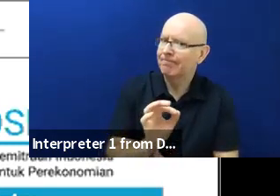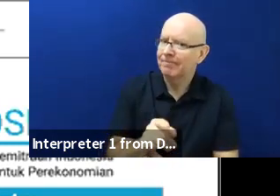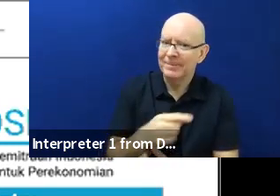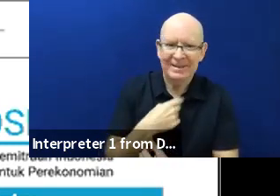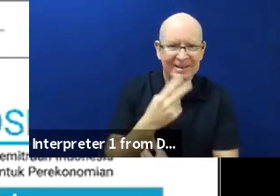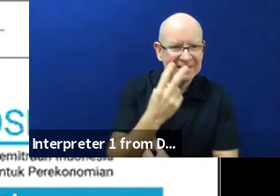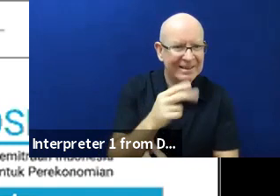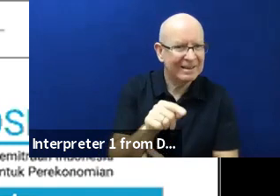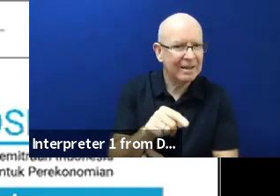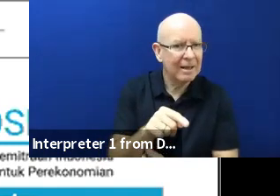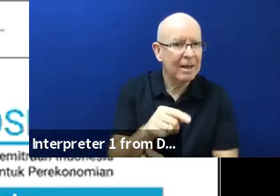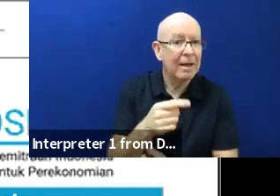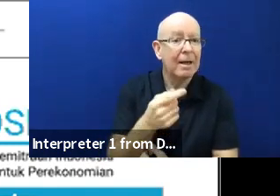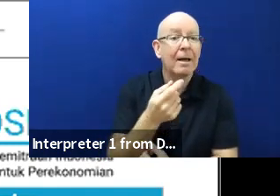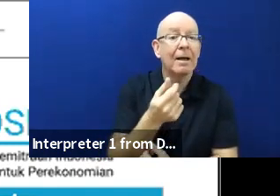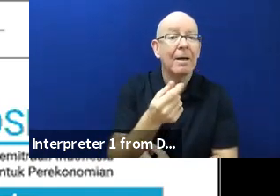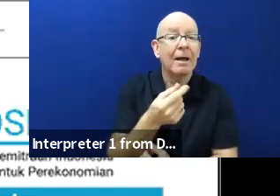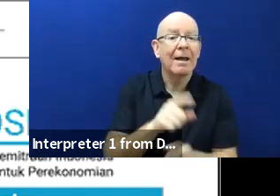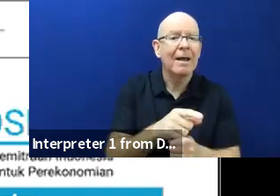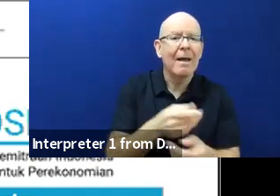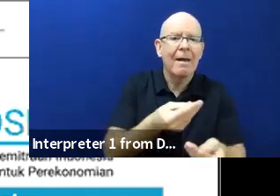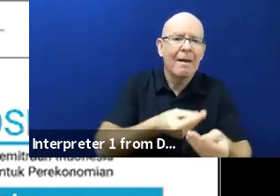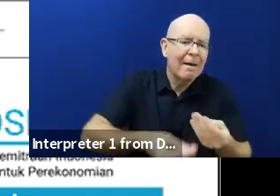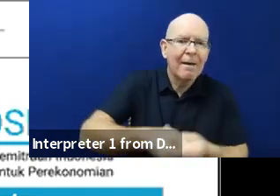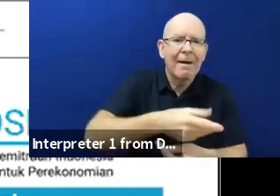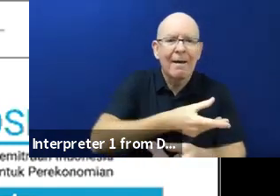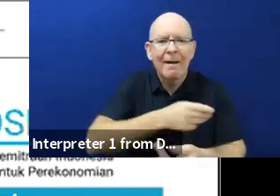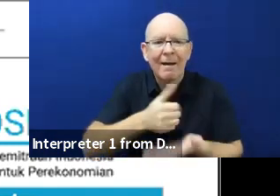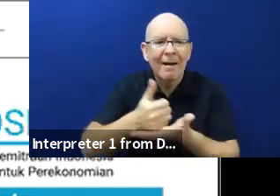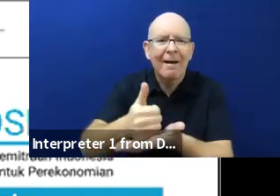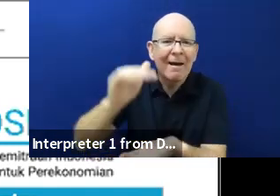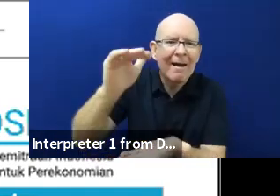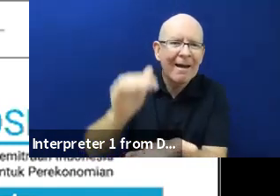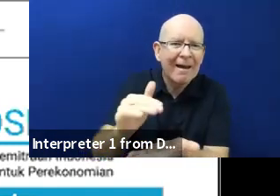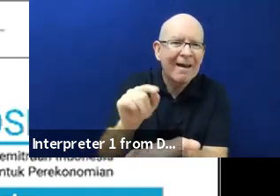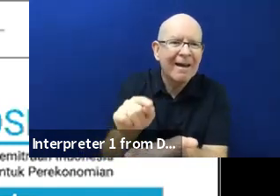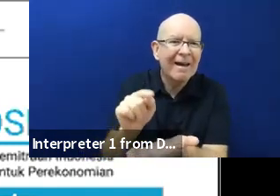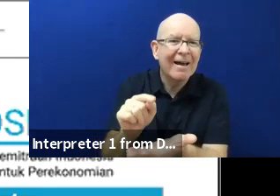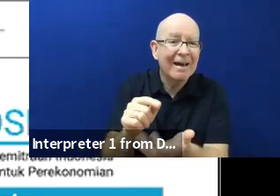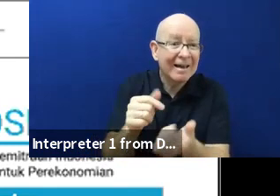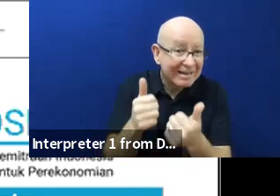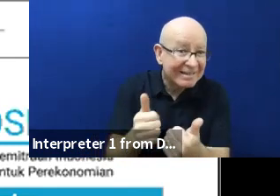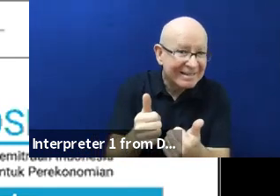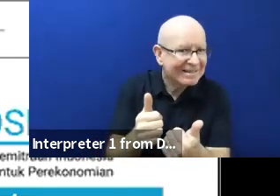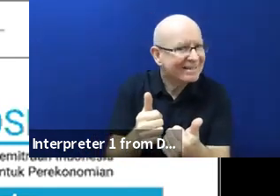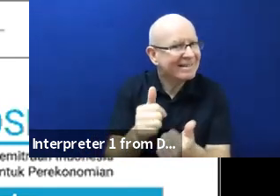to assist a member with disability and I think that in some counties there are